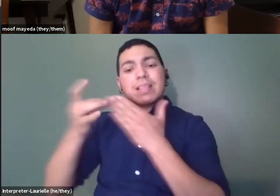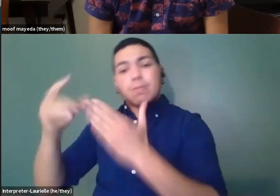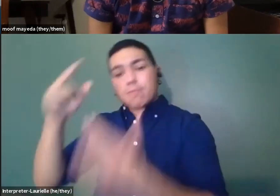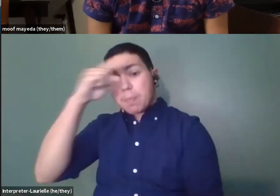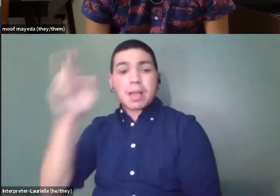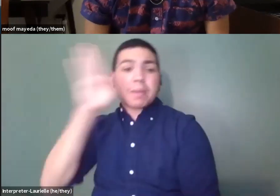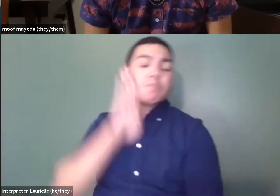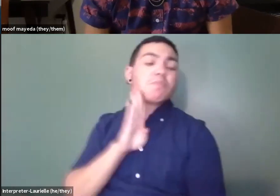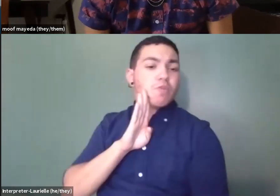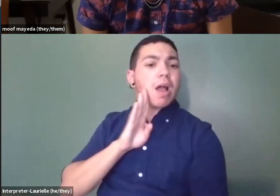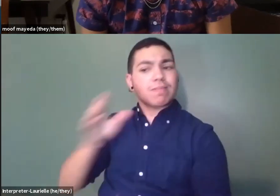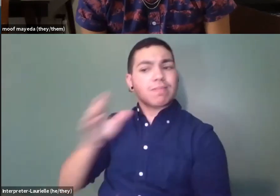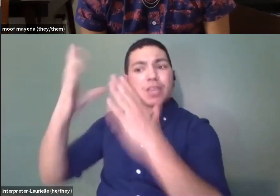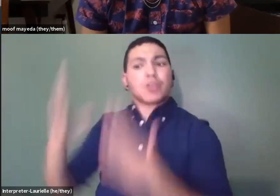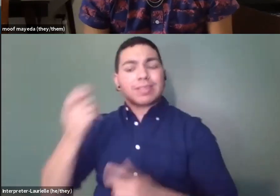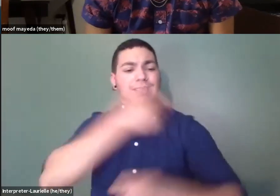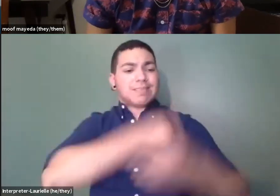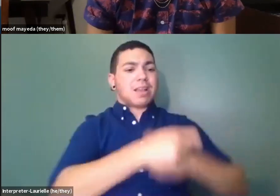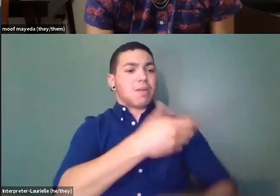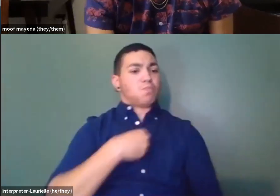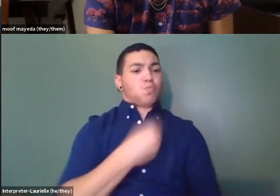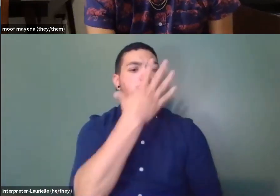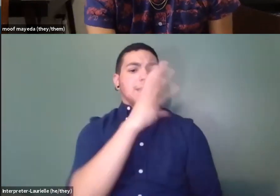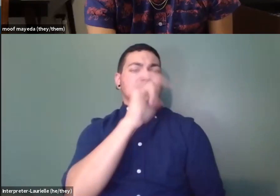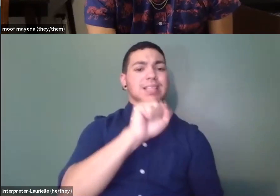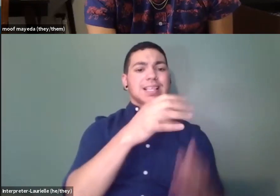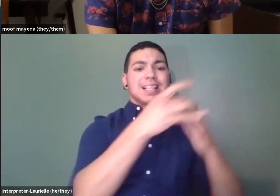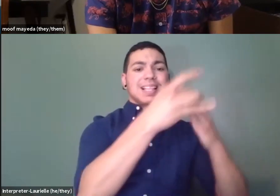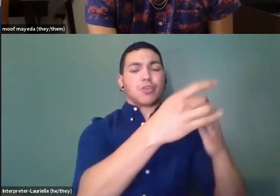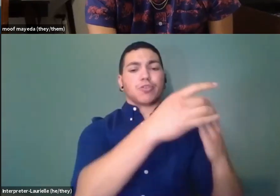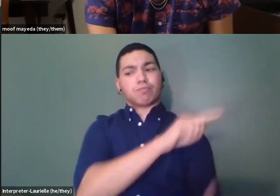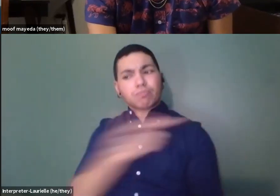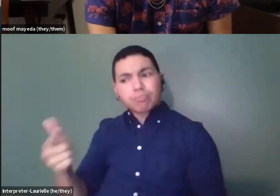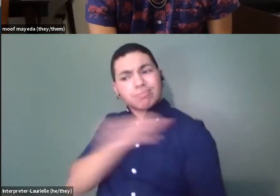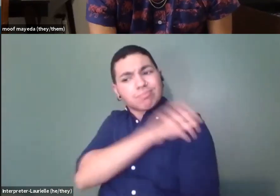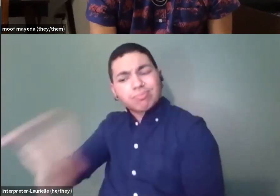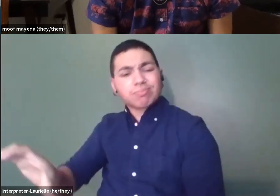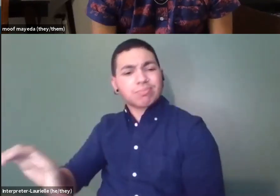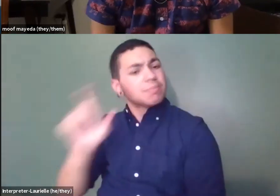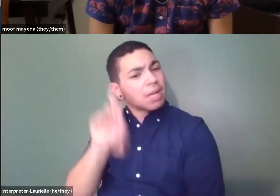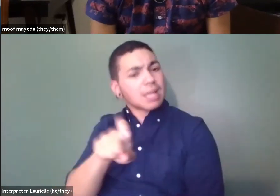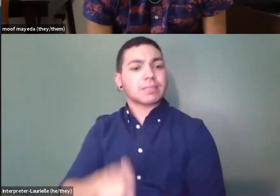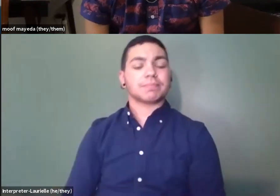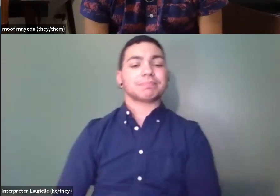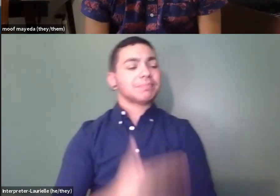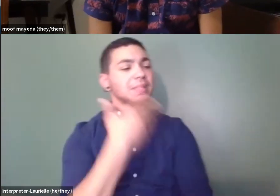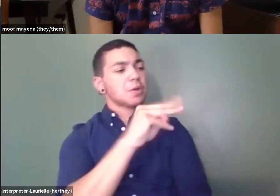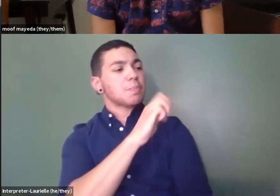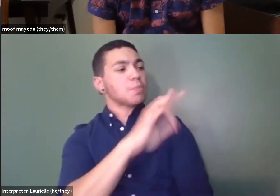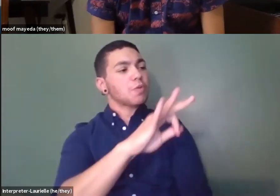And some of those reflections are things that the ACLU of Oregon is struggling with now as a historically and presently